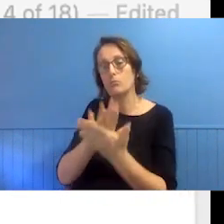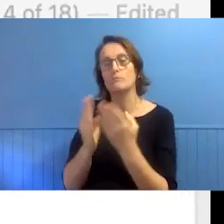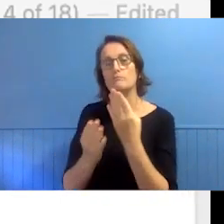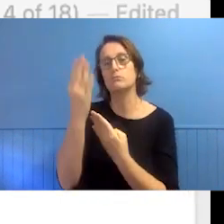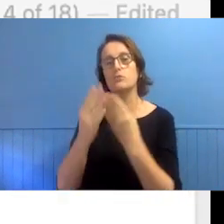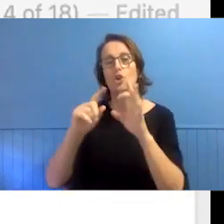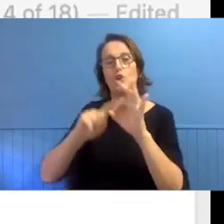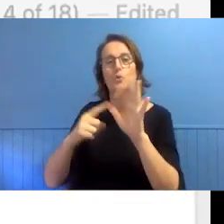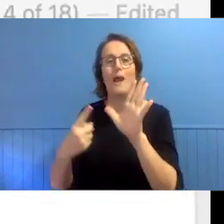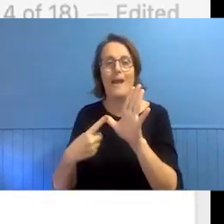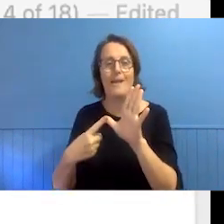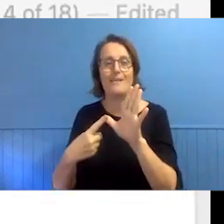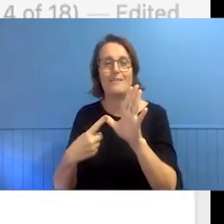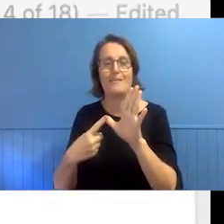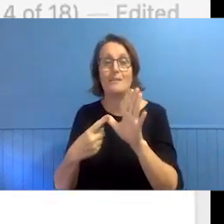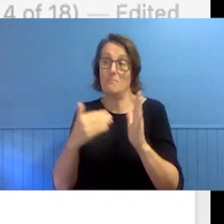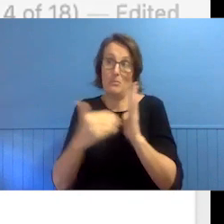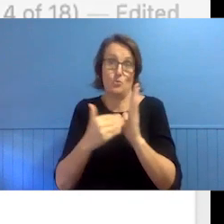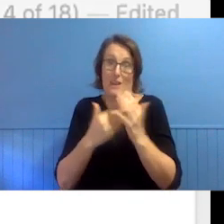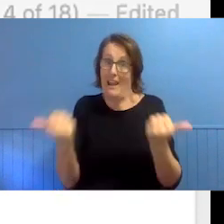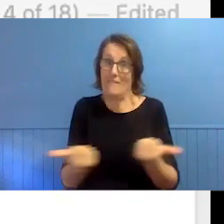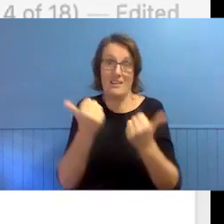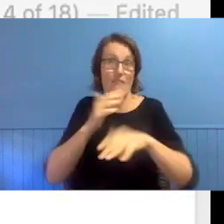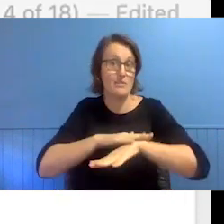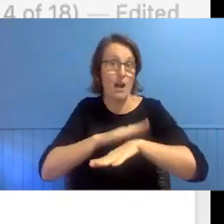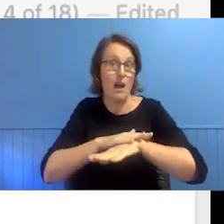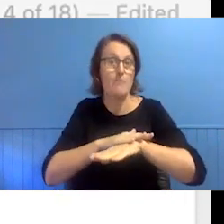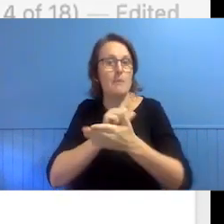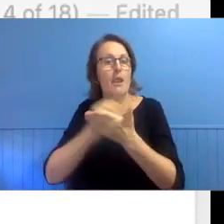I can do afterwards. Basically we're watching more news coverage. 67% of